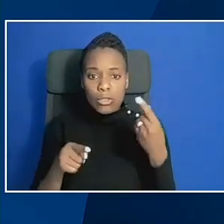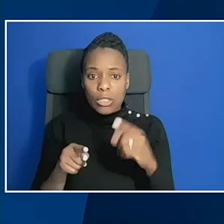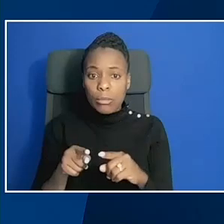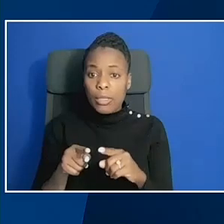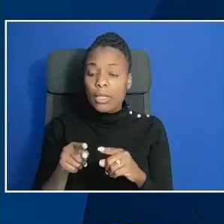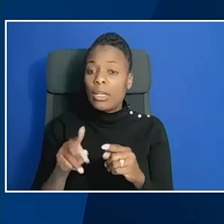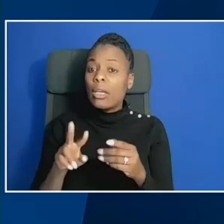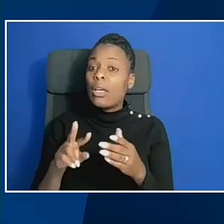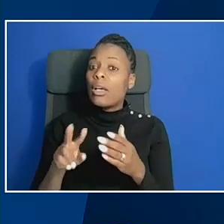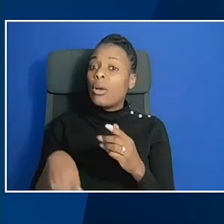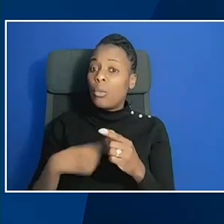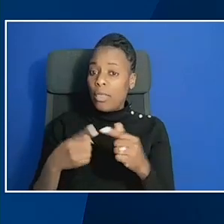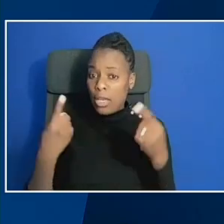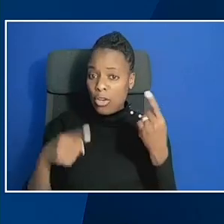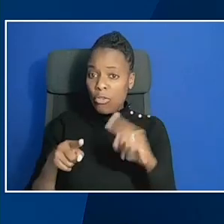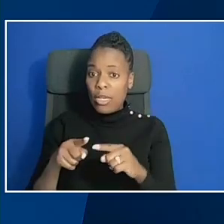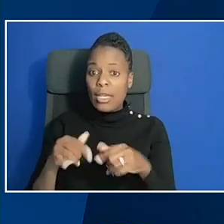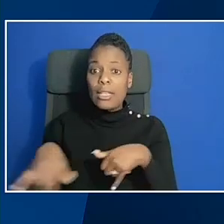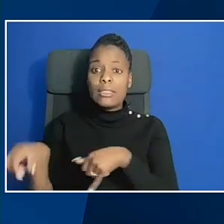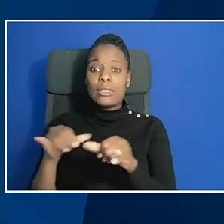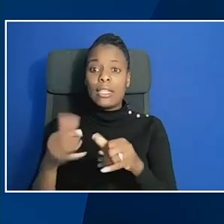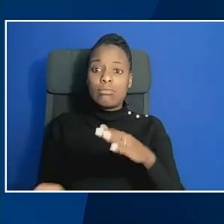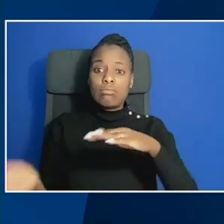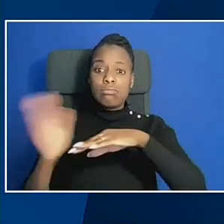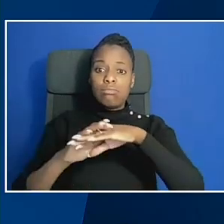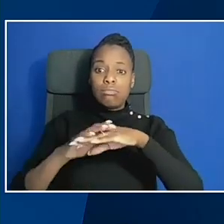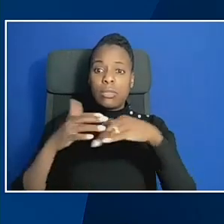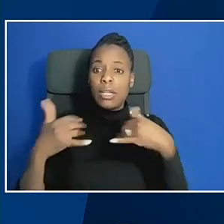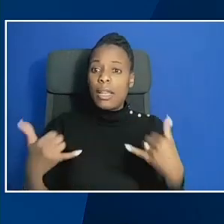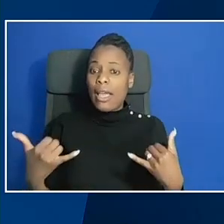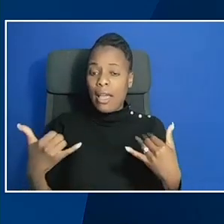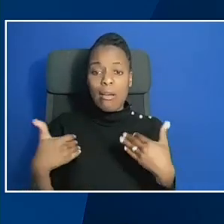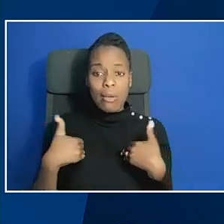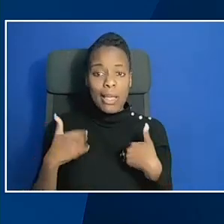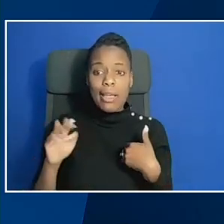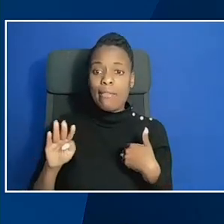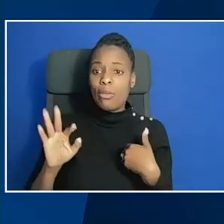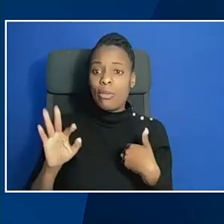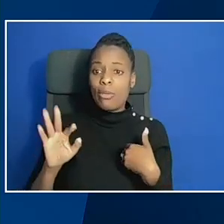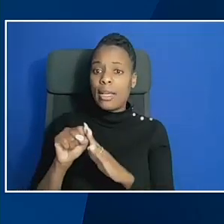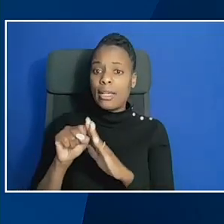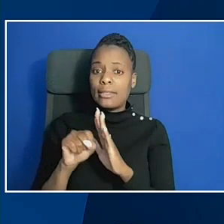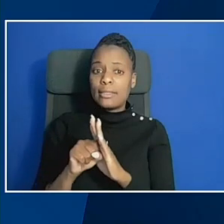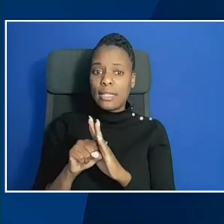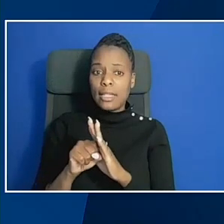go up. But now it is where it is with 49 states. Like I said, 21 states don't even